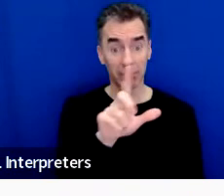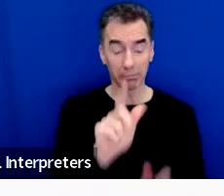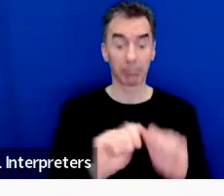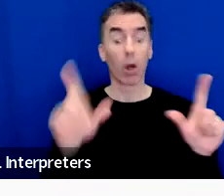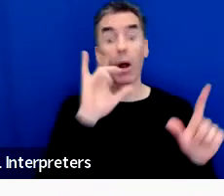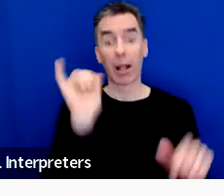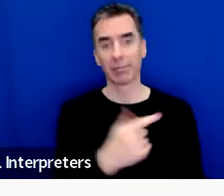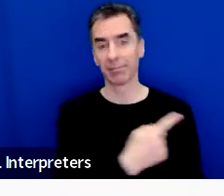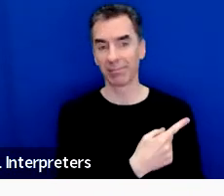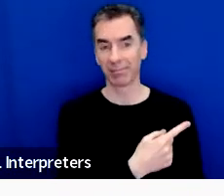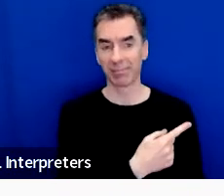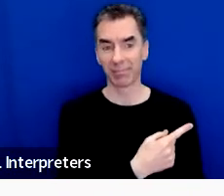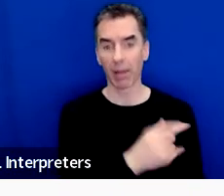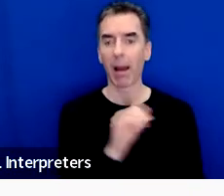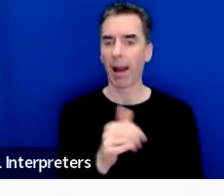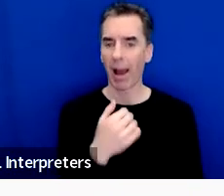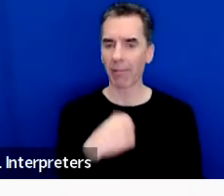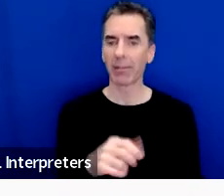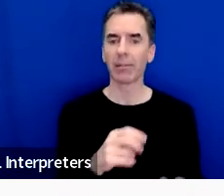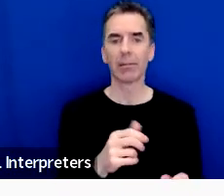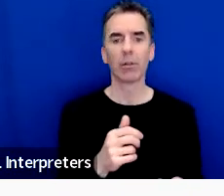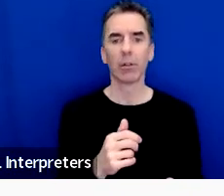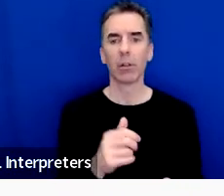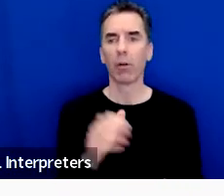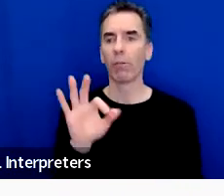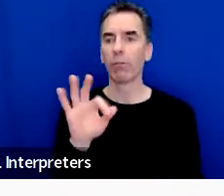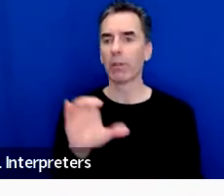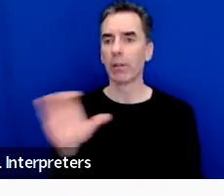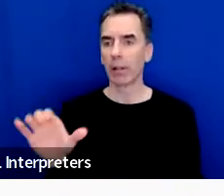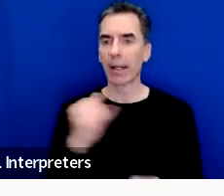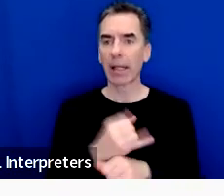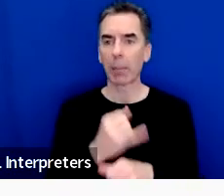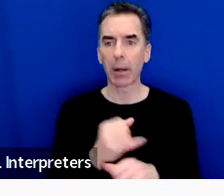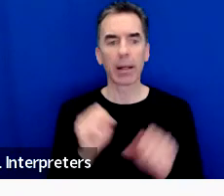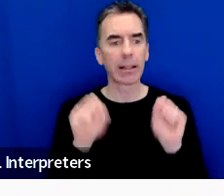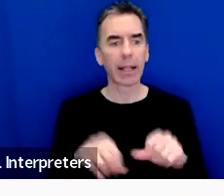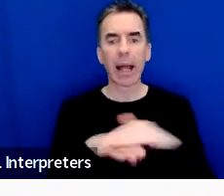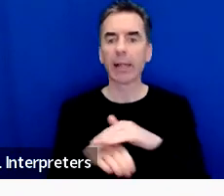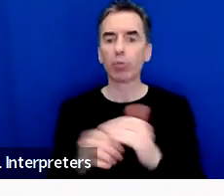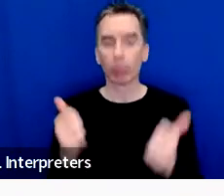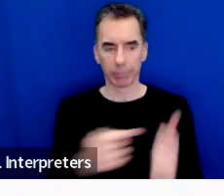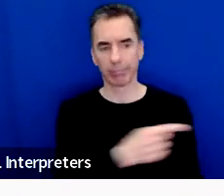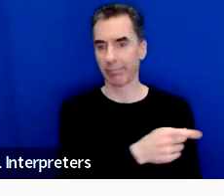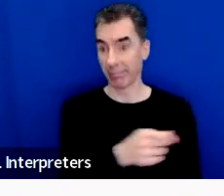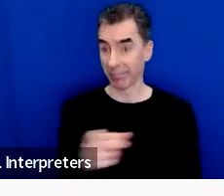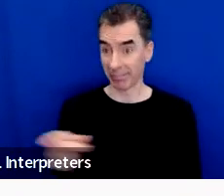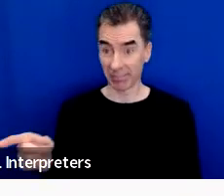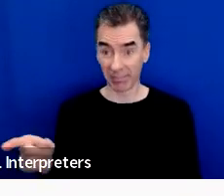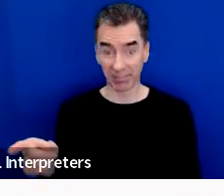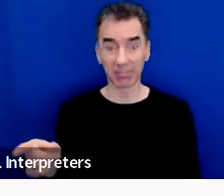So they'll see all of the titles that are available to the Fresno campus, and then they'll be able to favorite certain titles